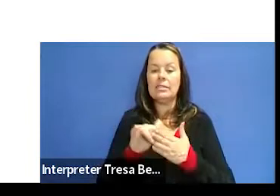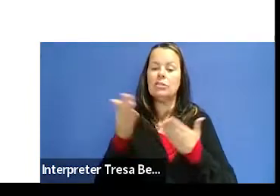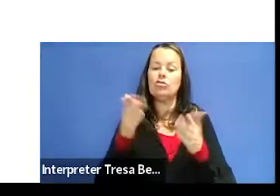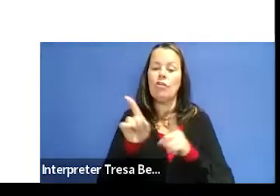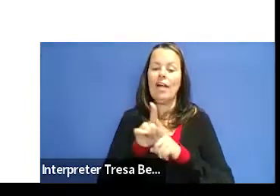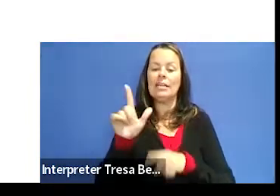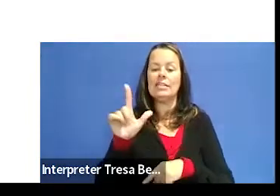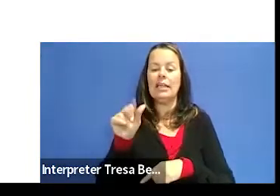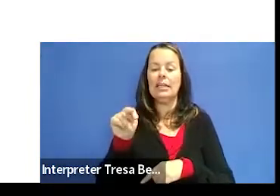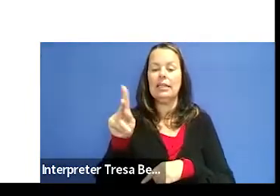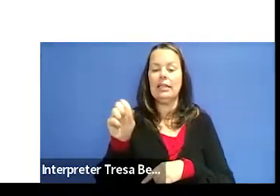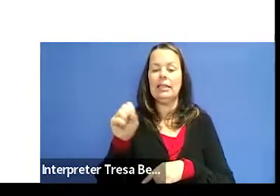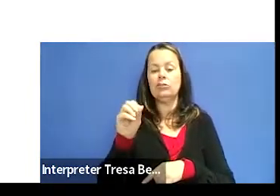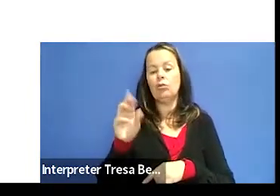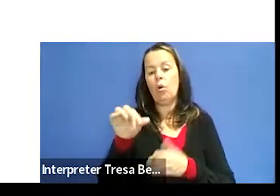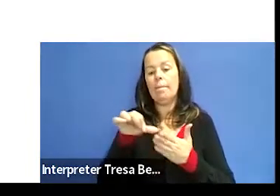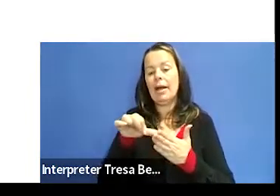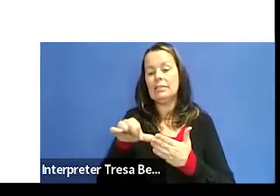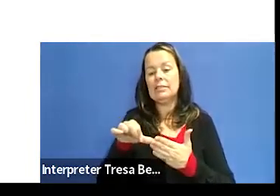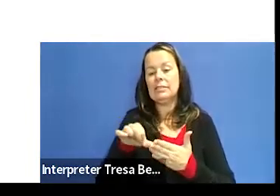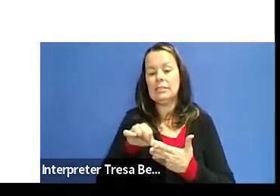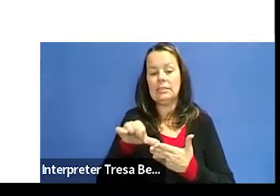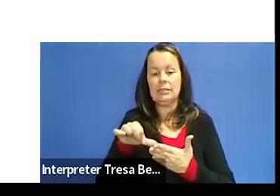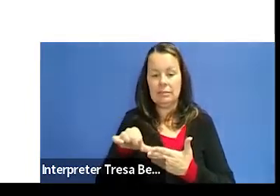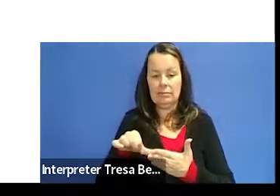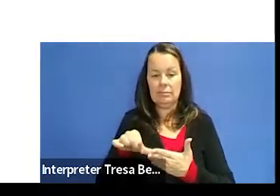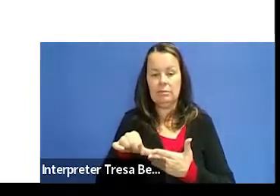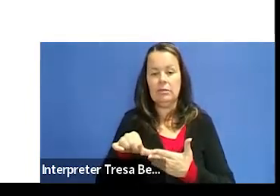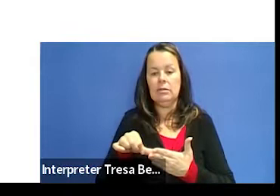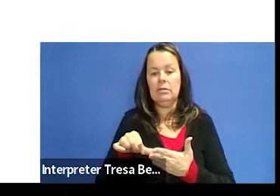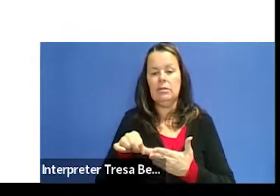The alt text, ARIA label or what not was not provided for those. I often see that.